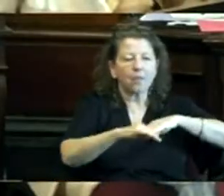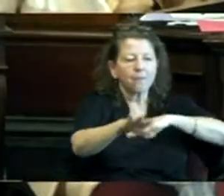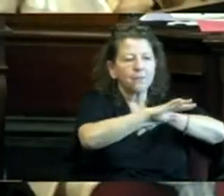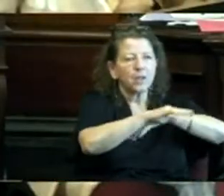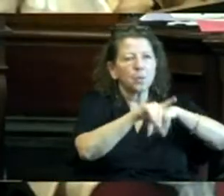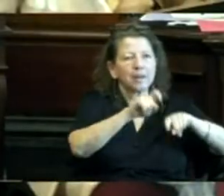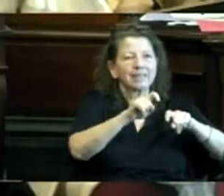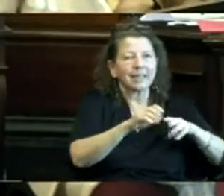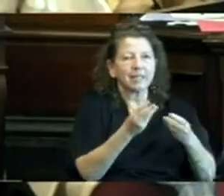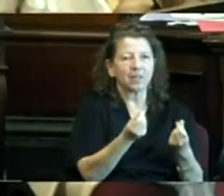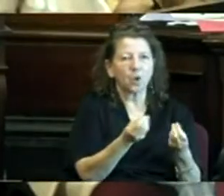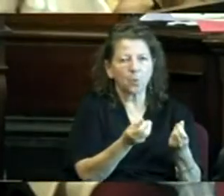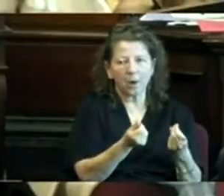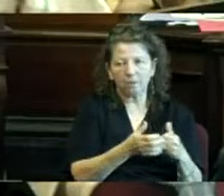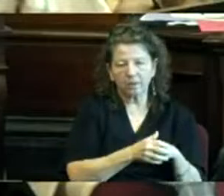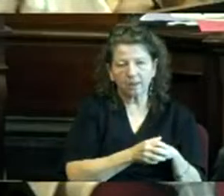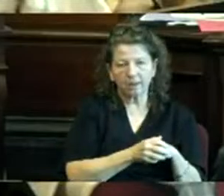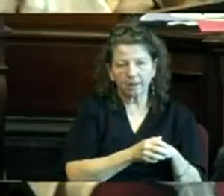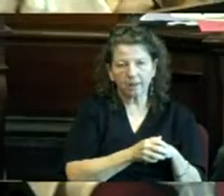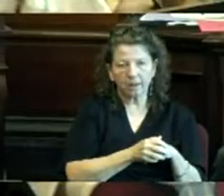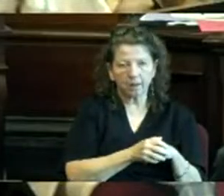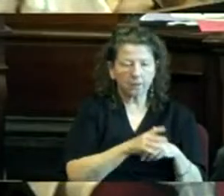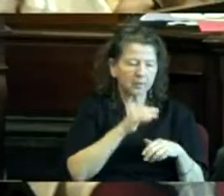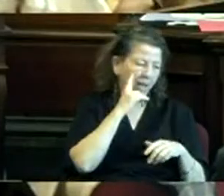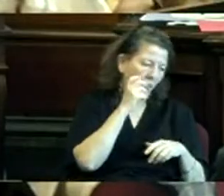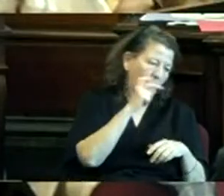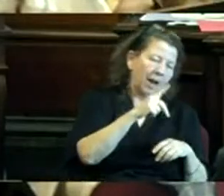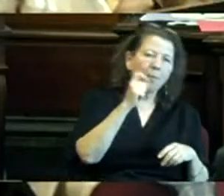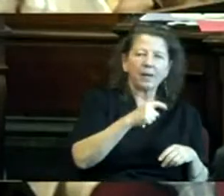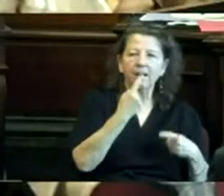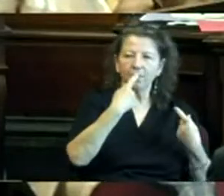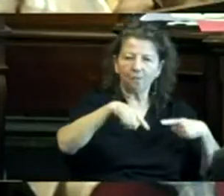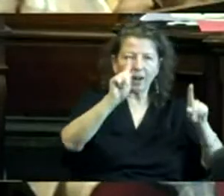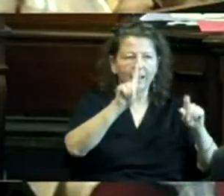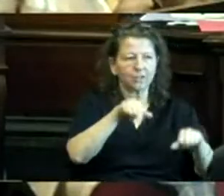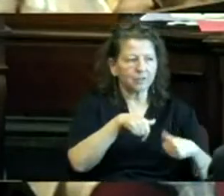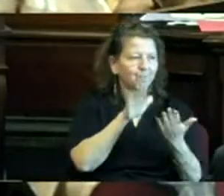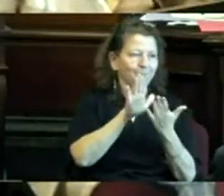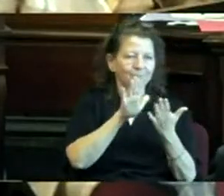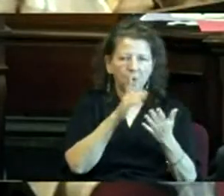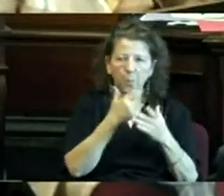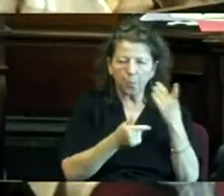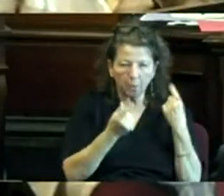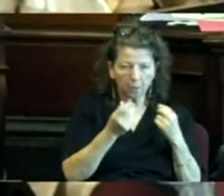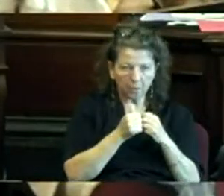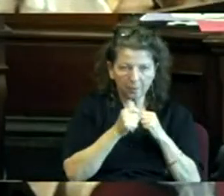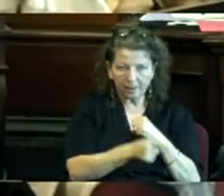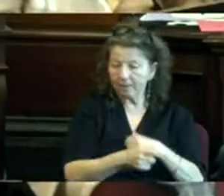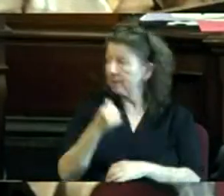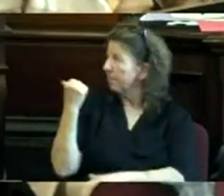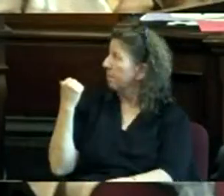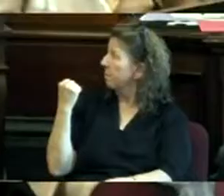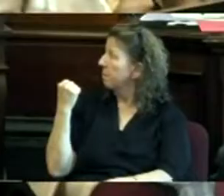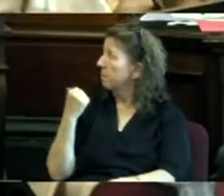we're at that point. That was one of the reasons we did all that testing on the field, because the feeling was, hey,